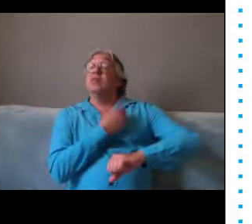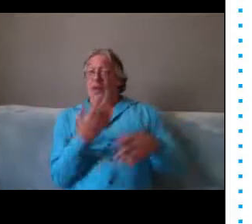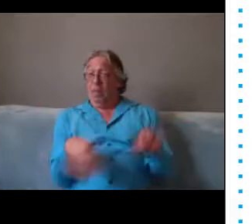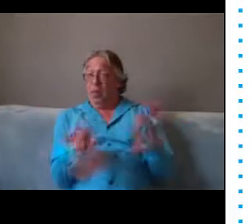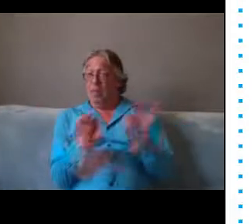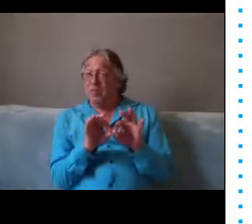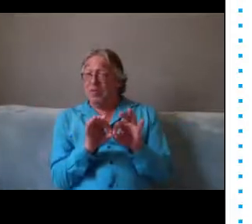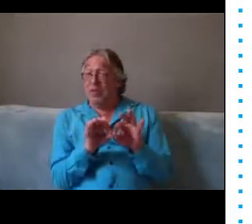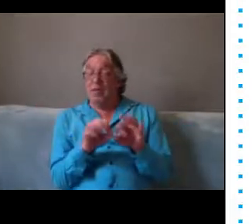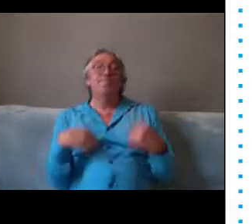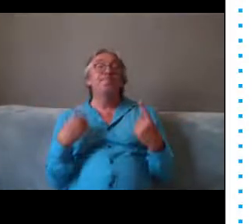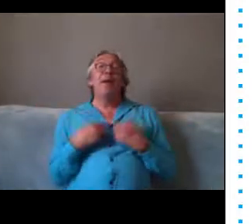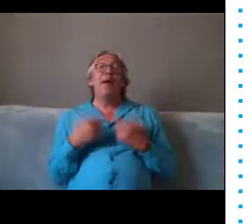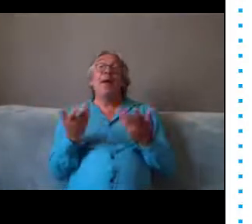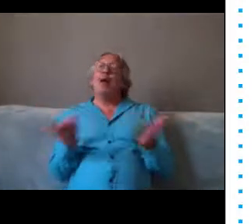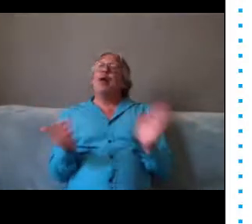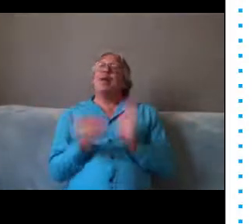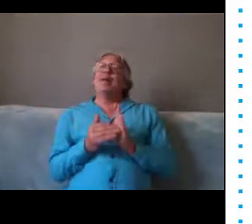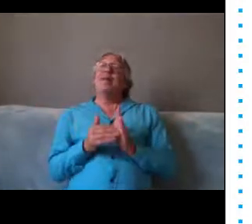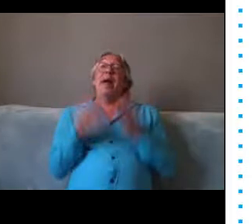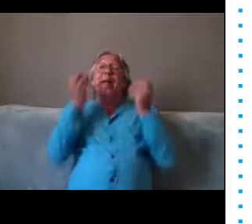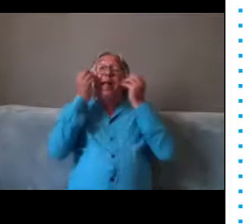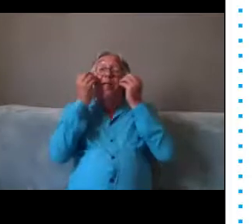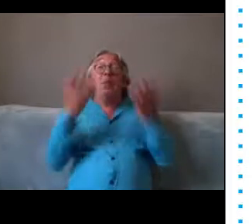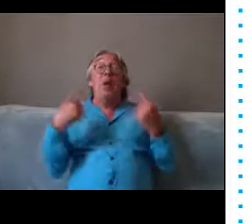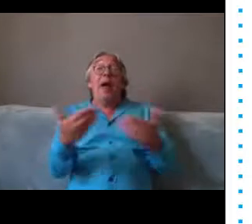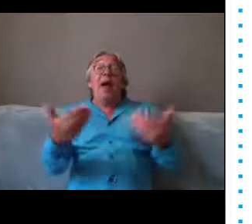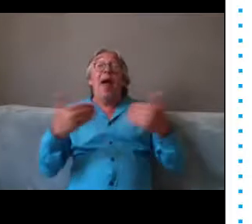that's found to be inaccessible. I have a testimony from a student